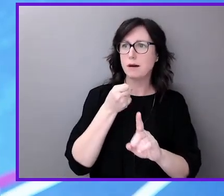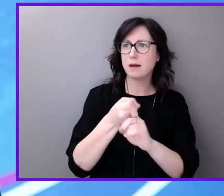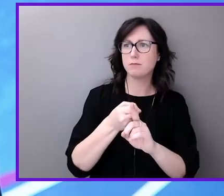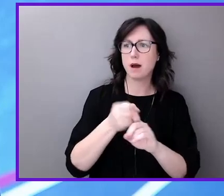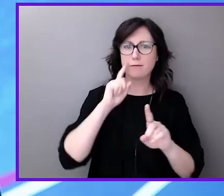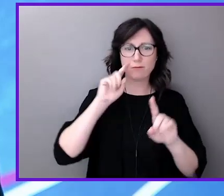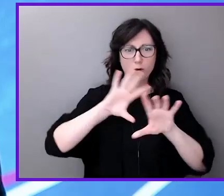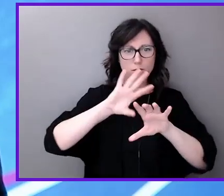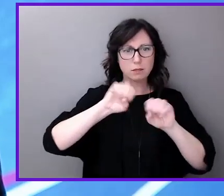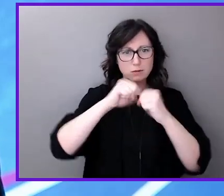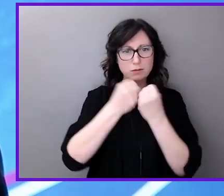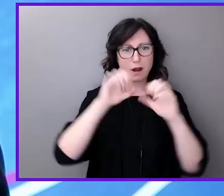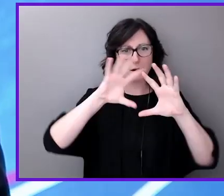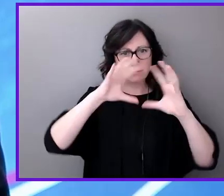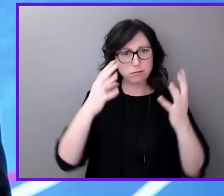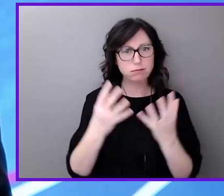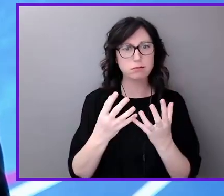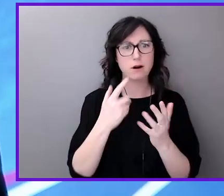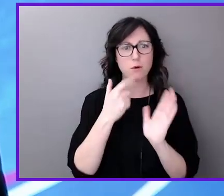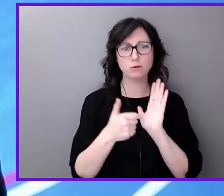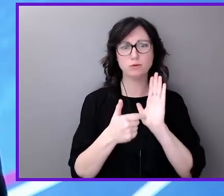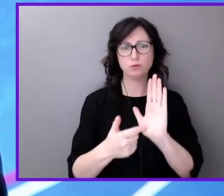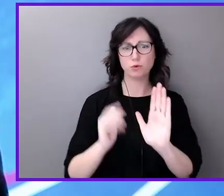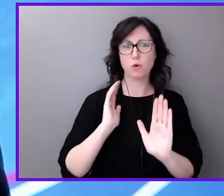a path that we’ve been following now for several years.